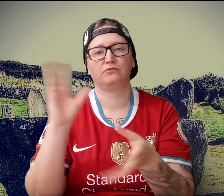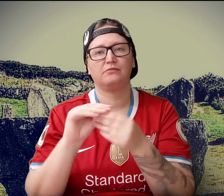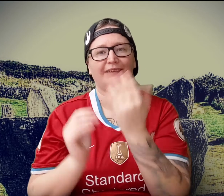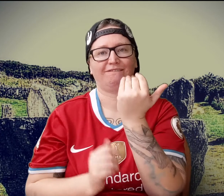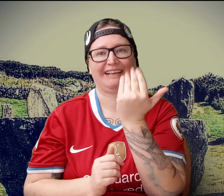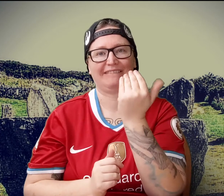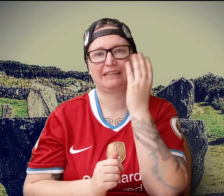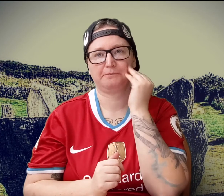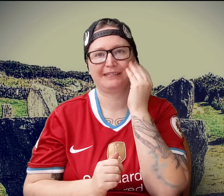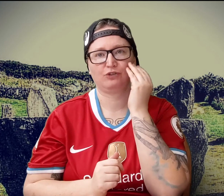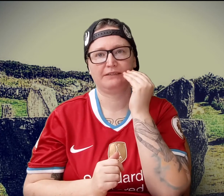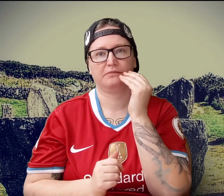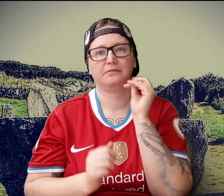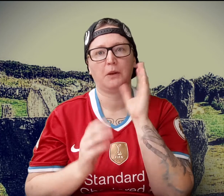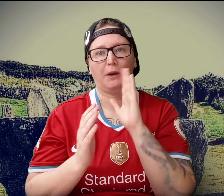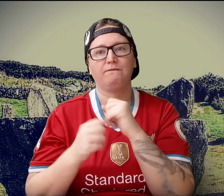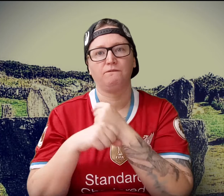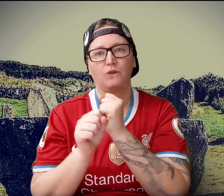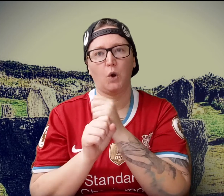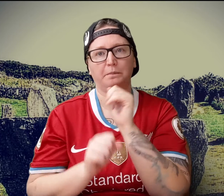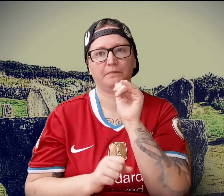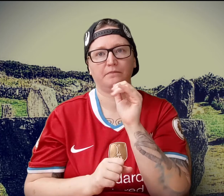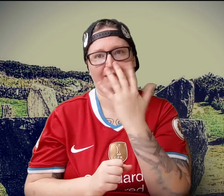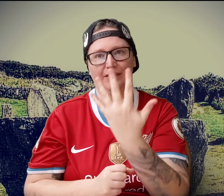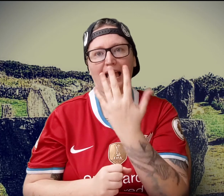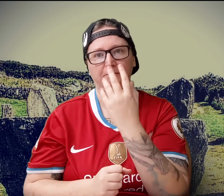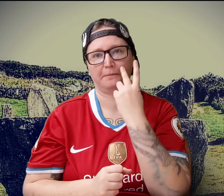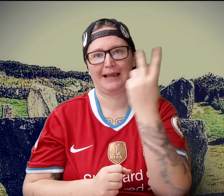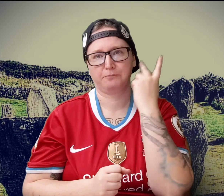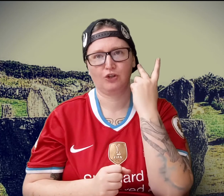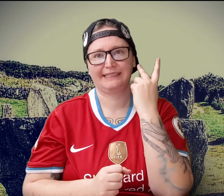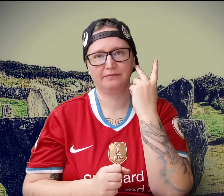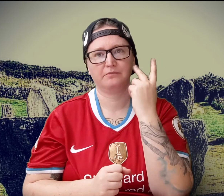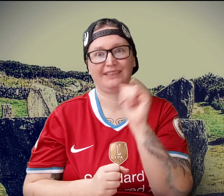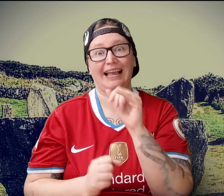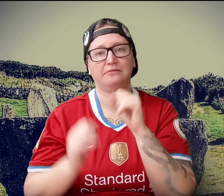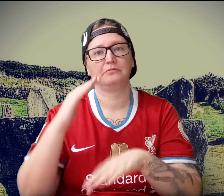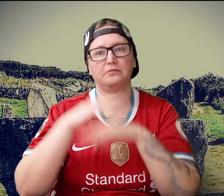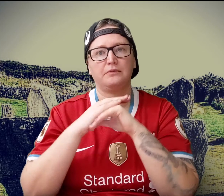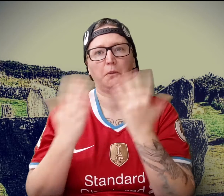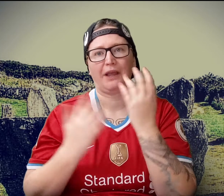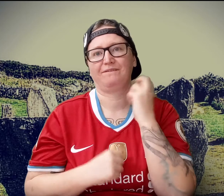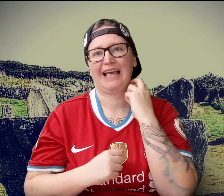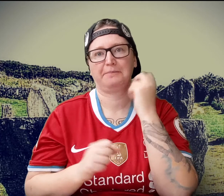experiences each so 15 experiences is going to make up the five memories and again that's